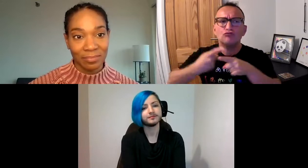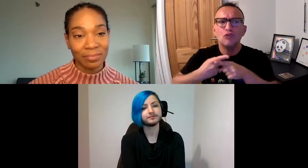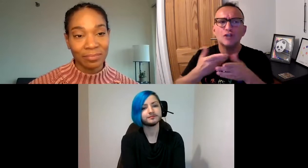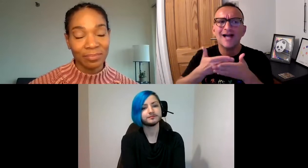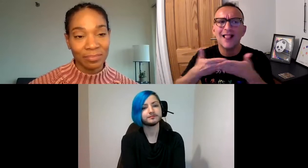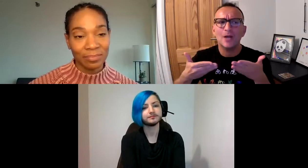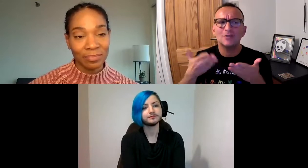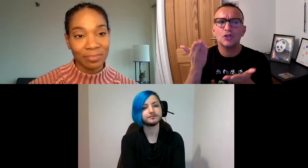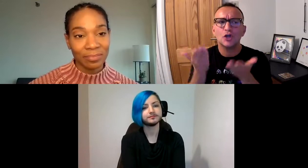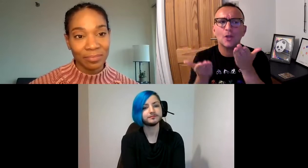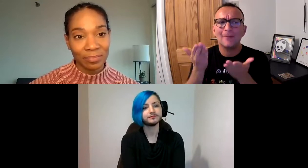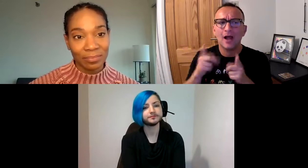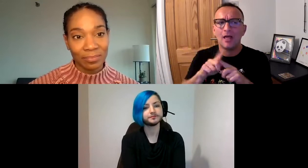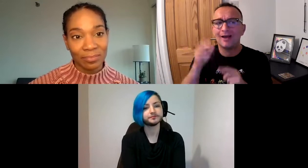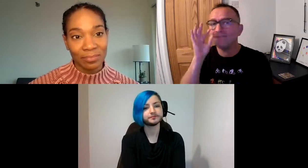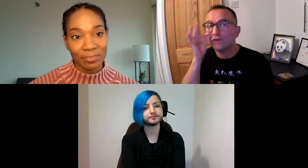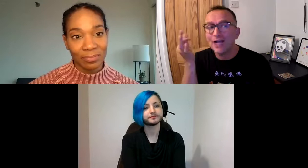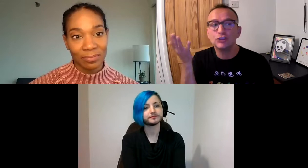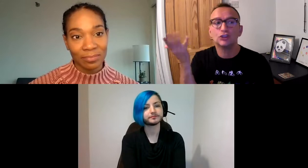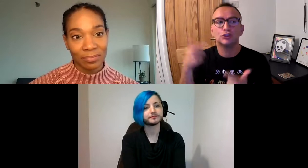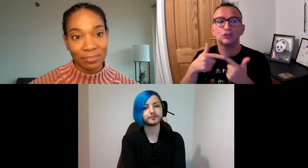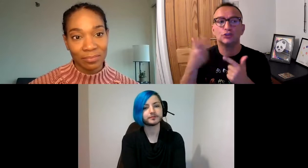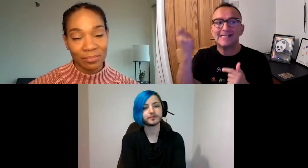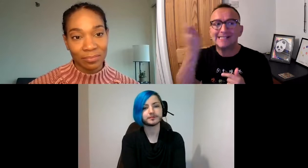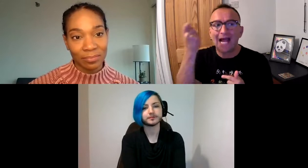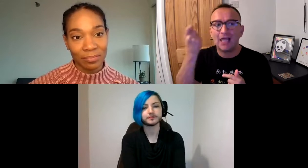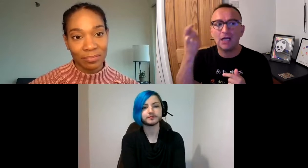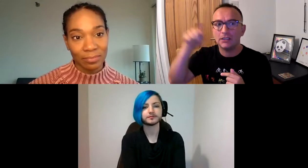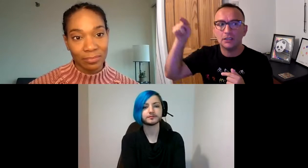they have their own dictionaries or was it US/UK.